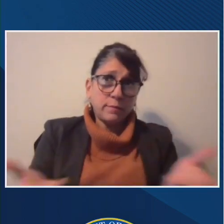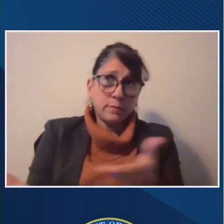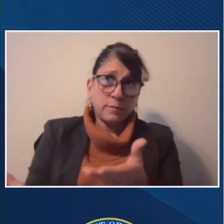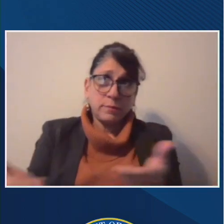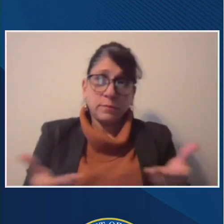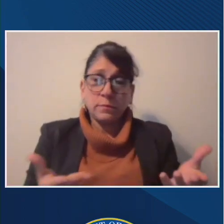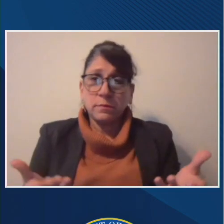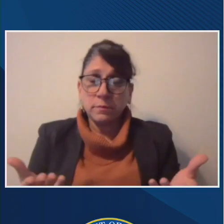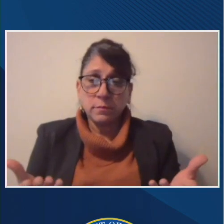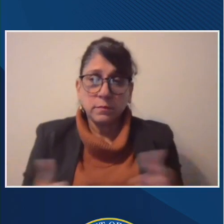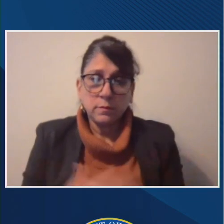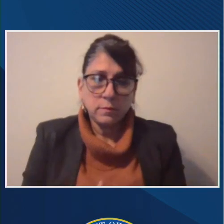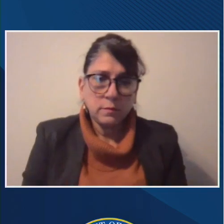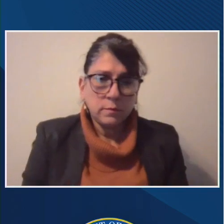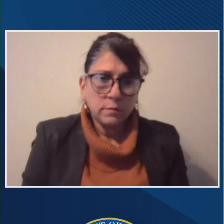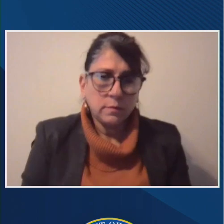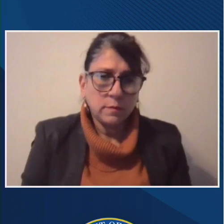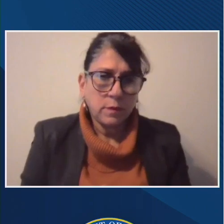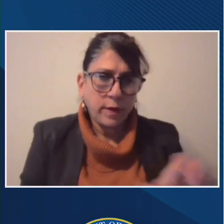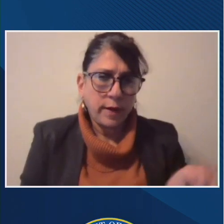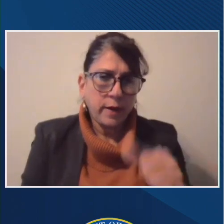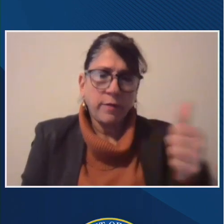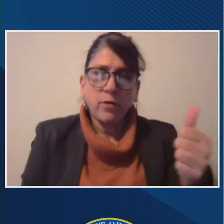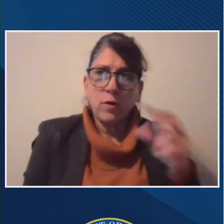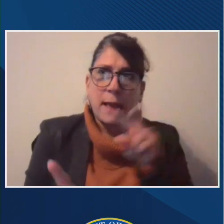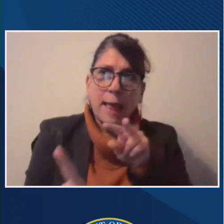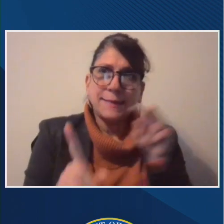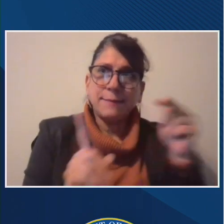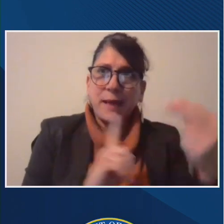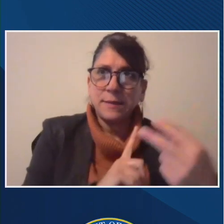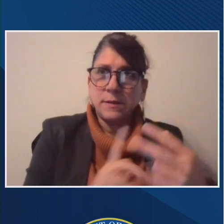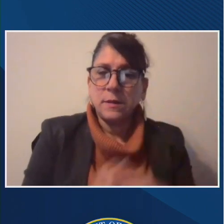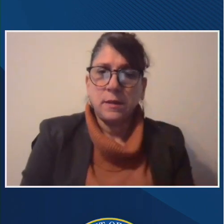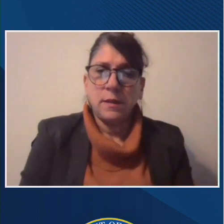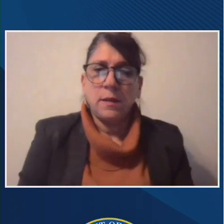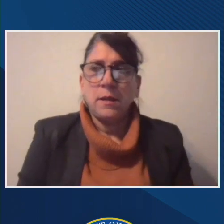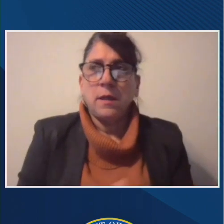of this proposed change. Thanks, Greg. David Cohen.